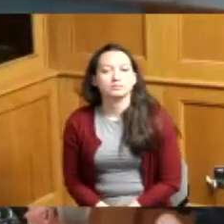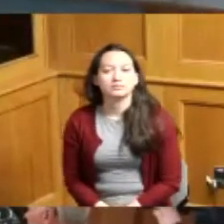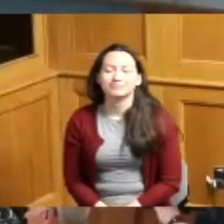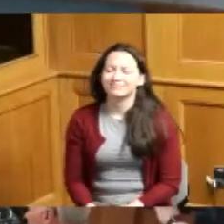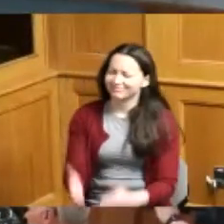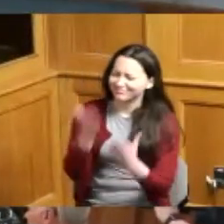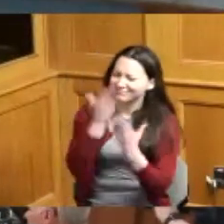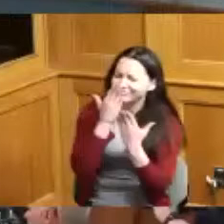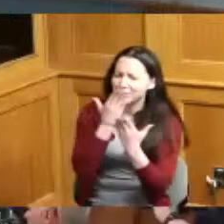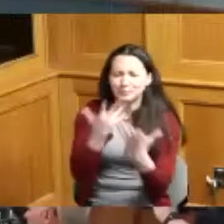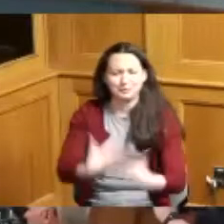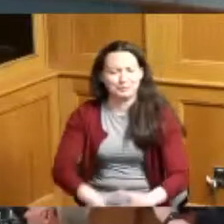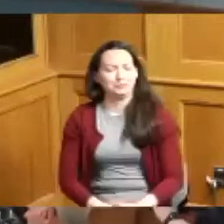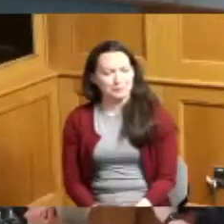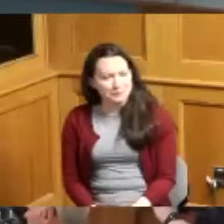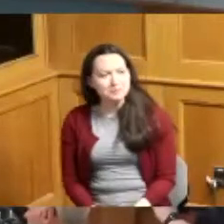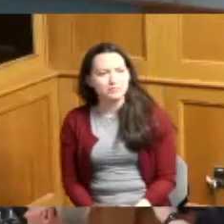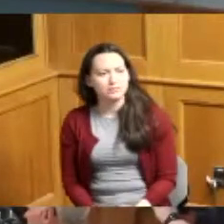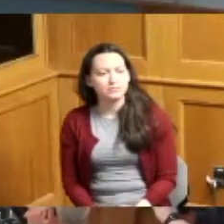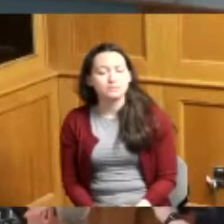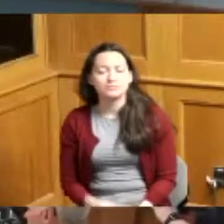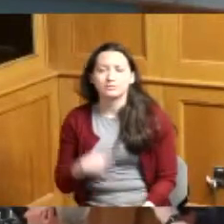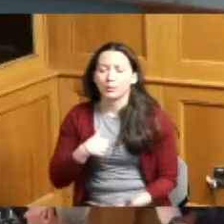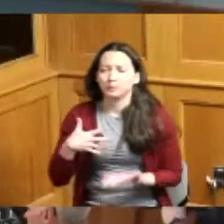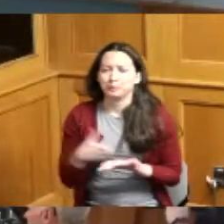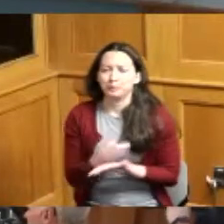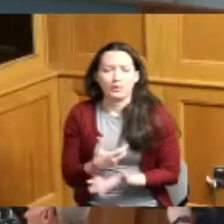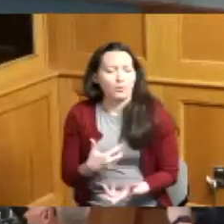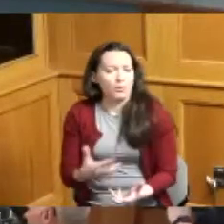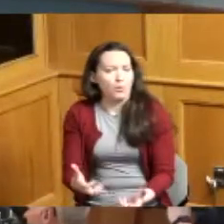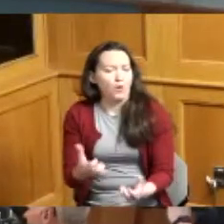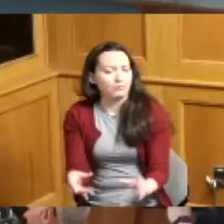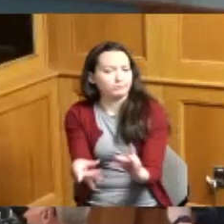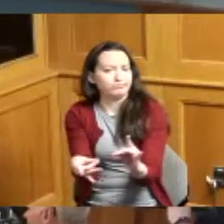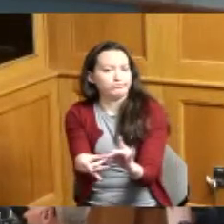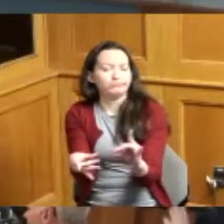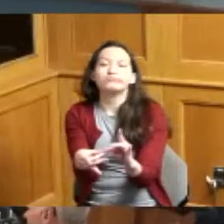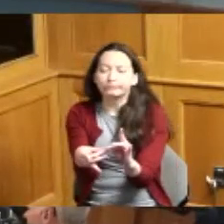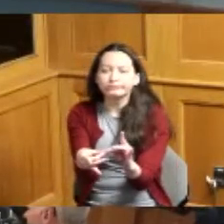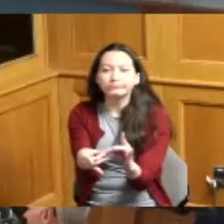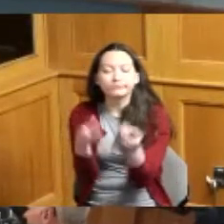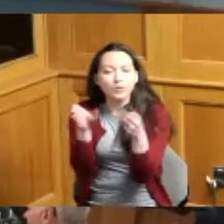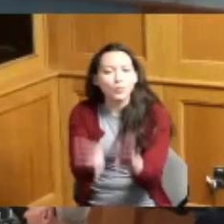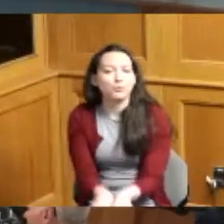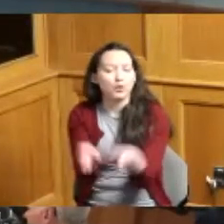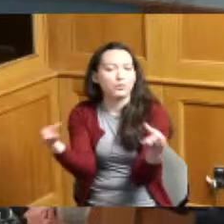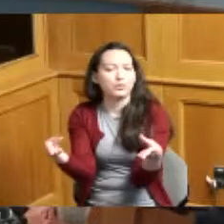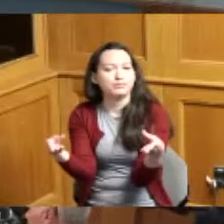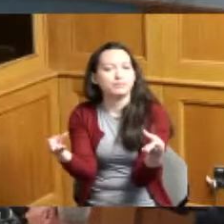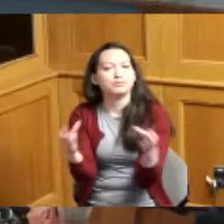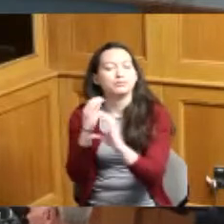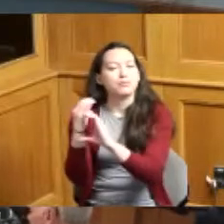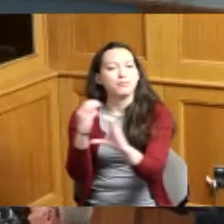thank you I wanted to comment on the opening of the mobile roller skating rink